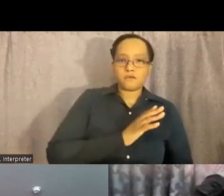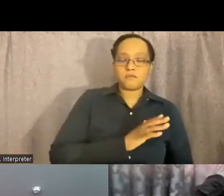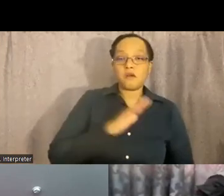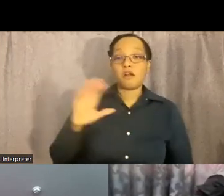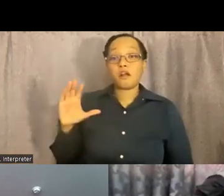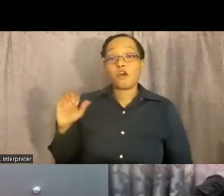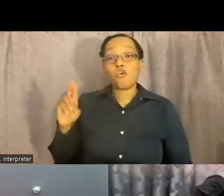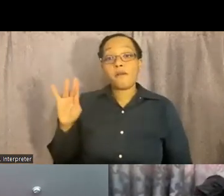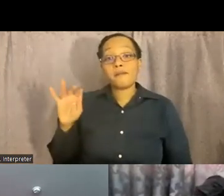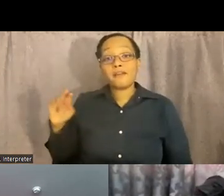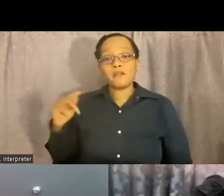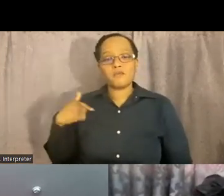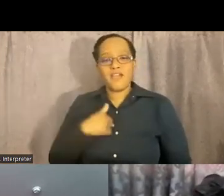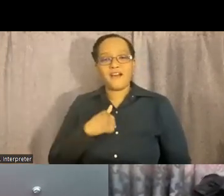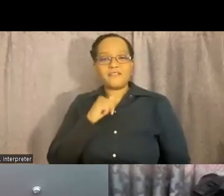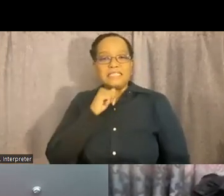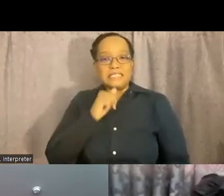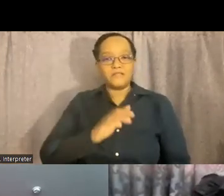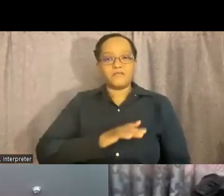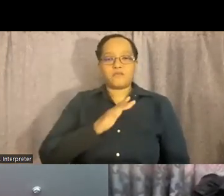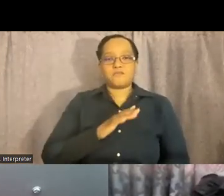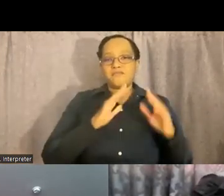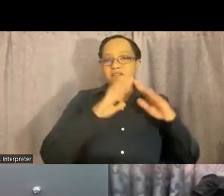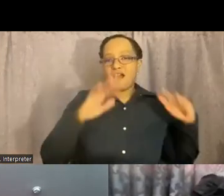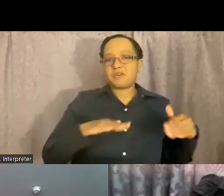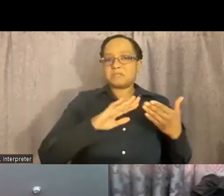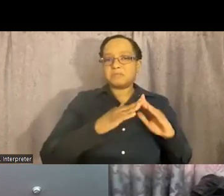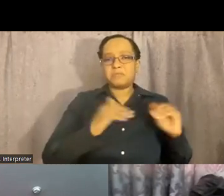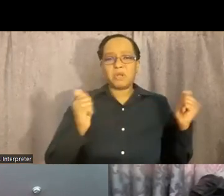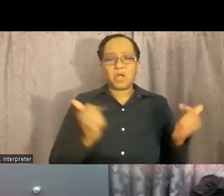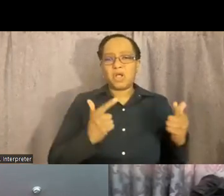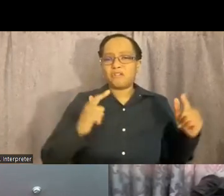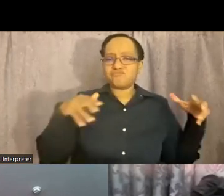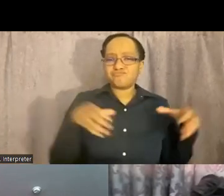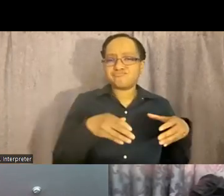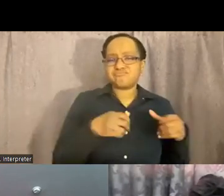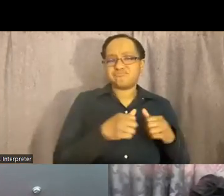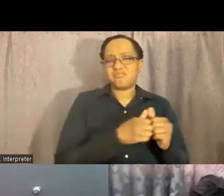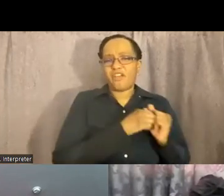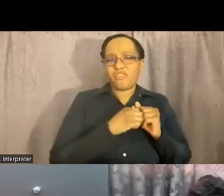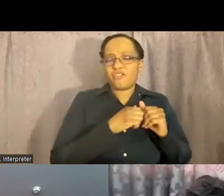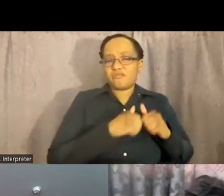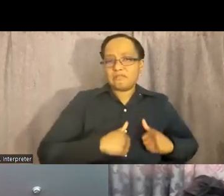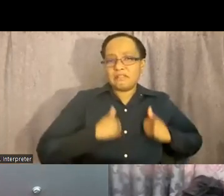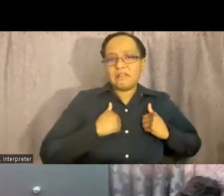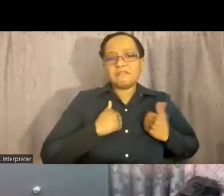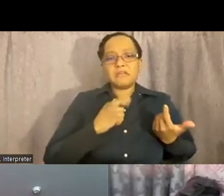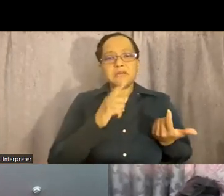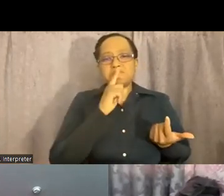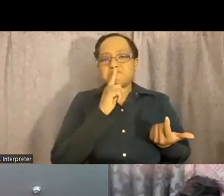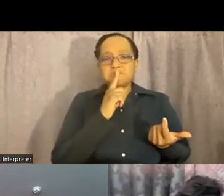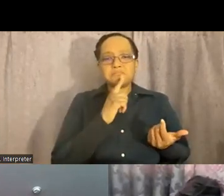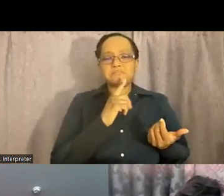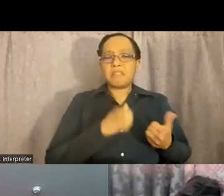housing for everyone lives together and is not always that the economics but it's about